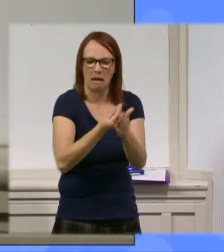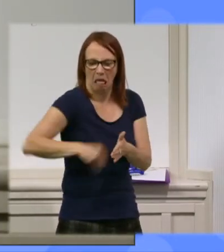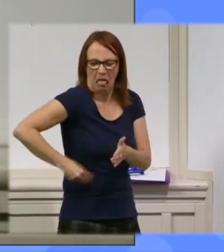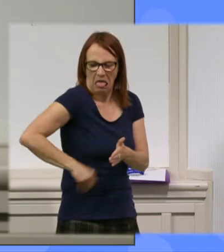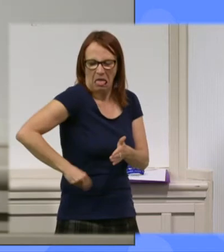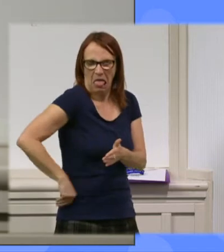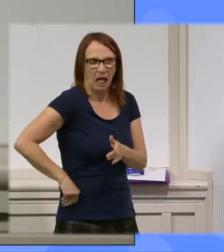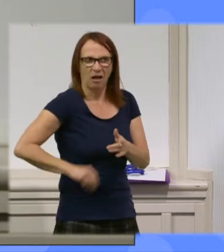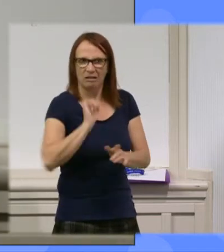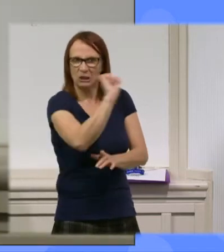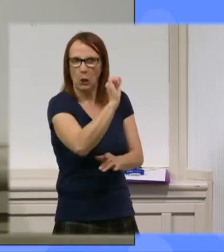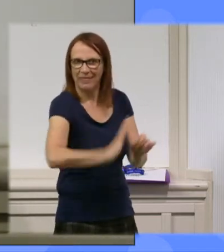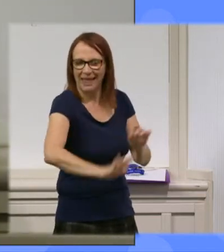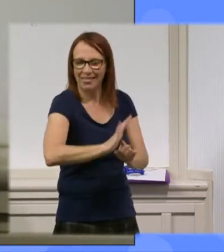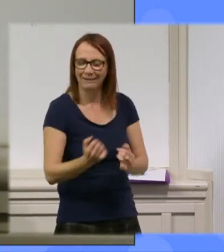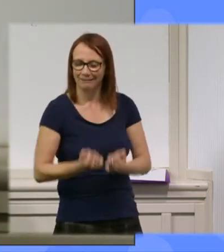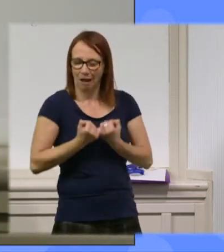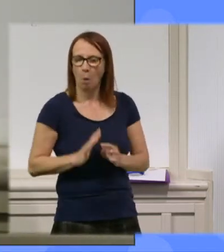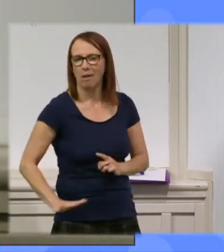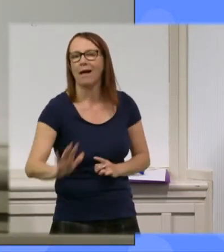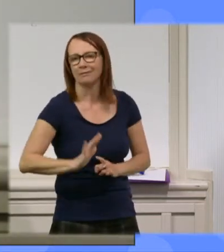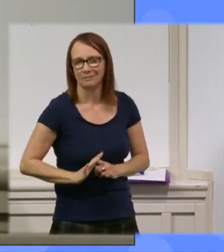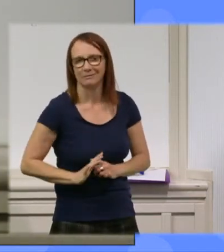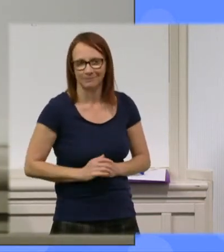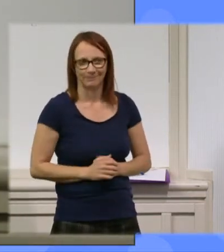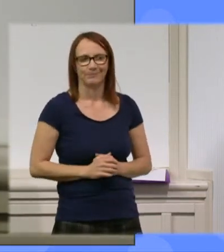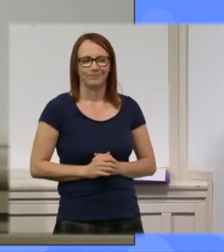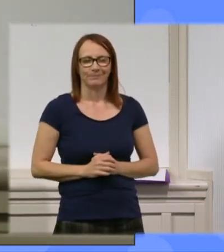paint a picture for you of what a green scotland would look like in his feature